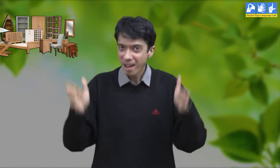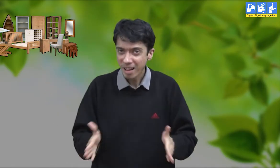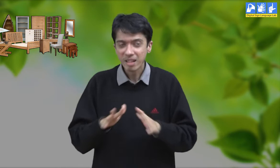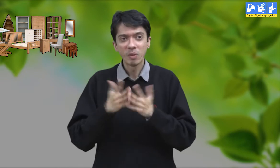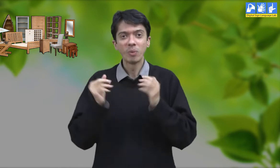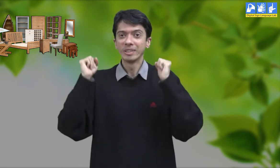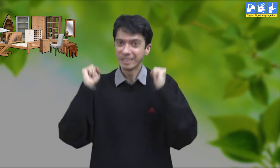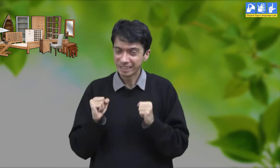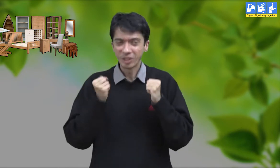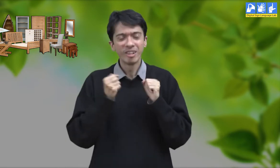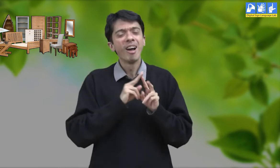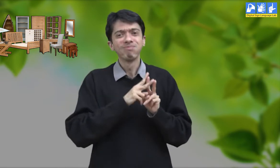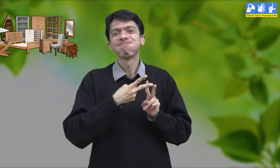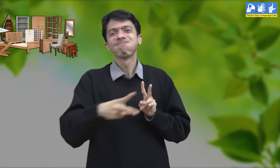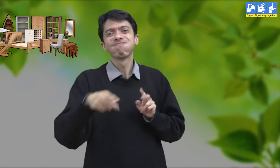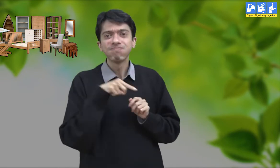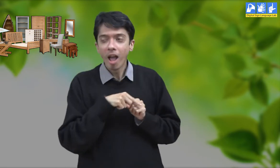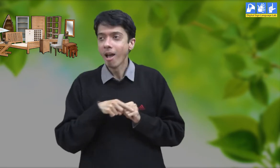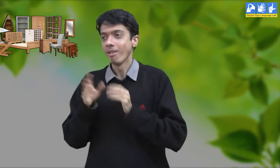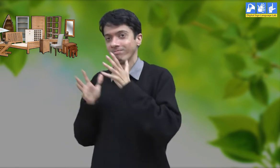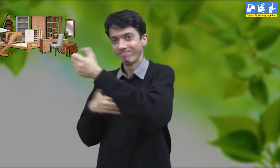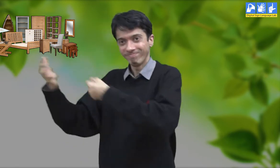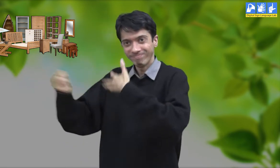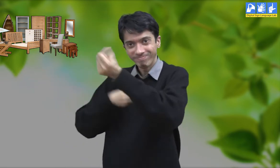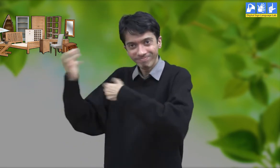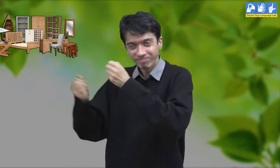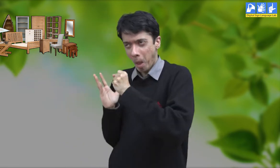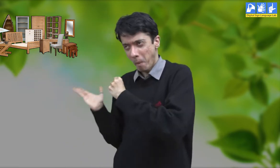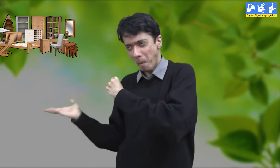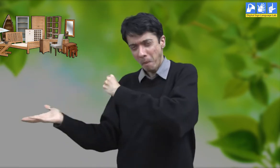We need to make furniture for our home like table, chair etc.